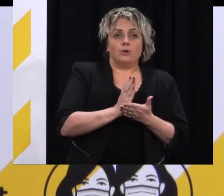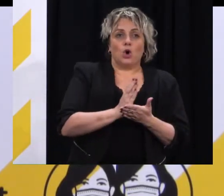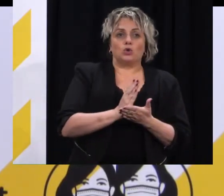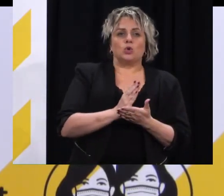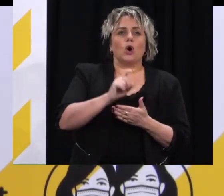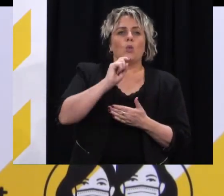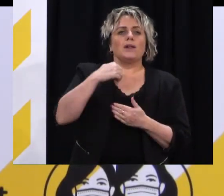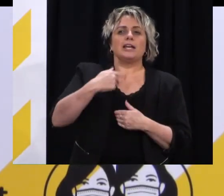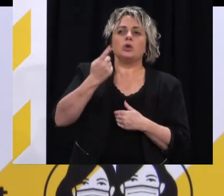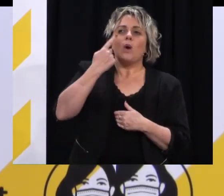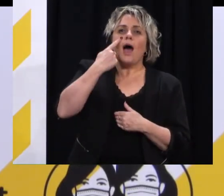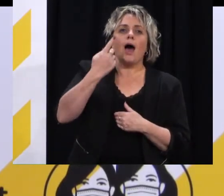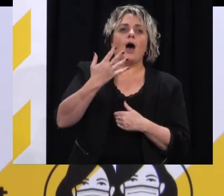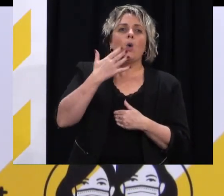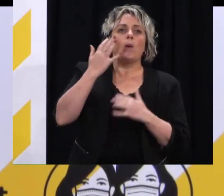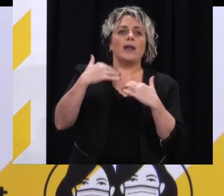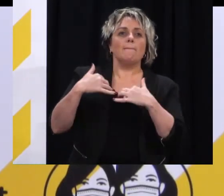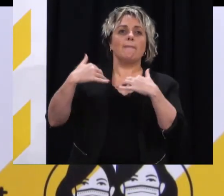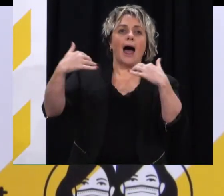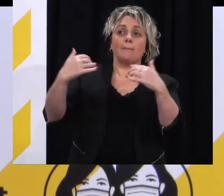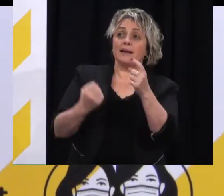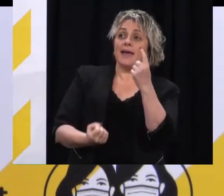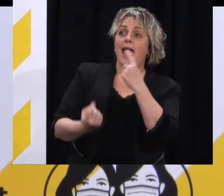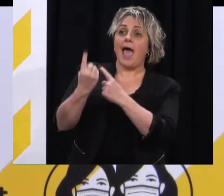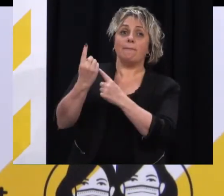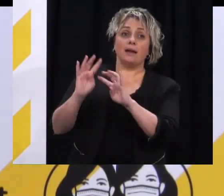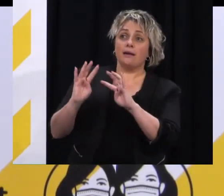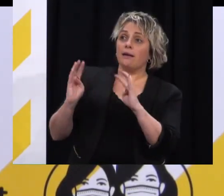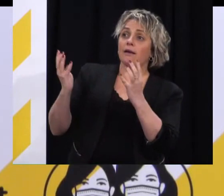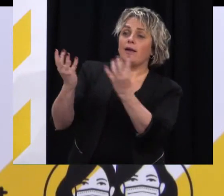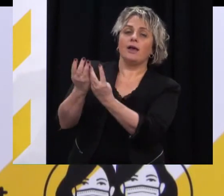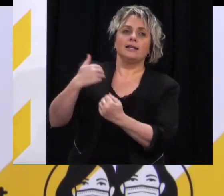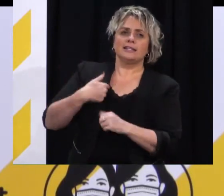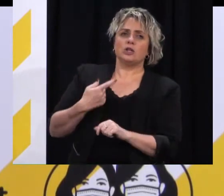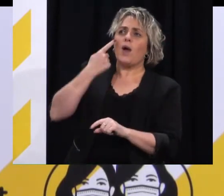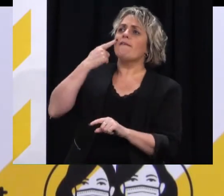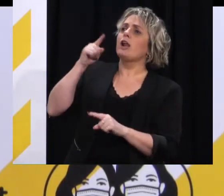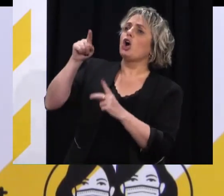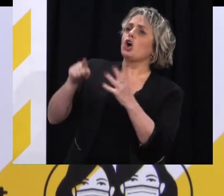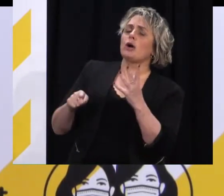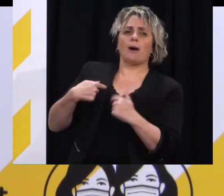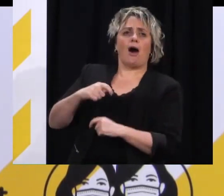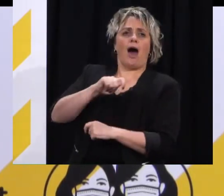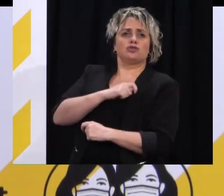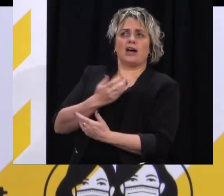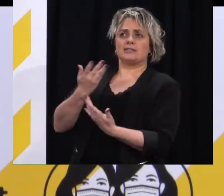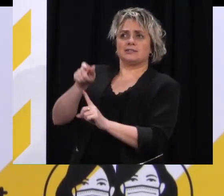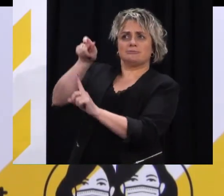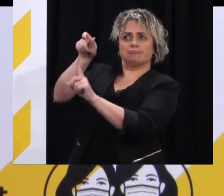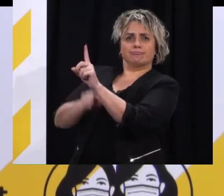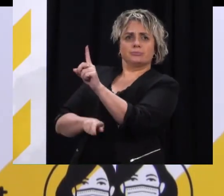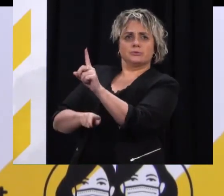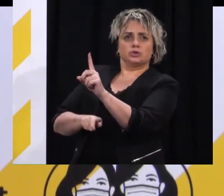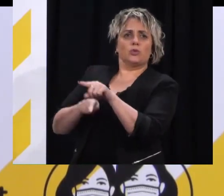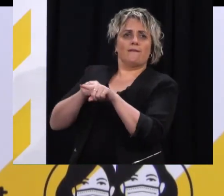there something you recommended that is not going ahead? >> Oh, I'm not sure we will have to see how parliament looks when